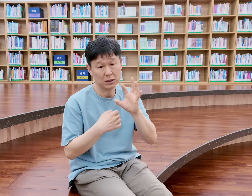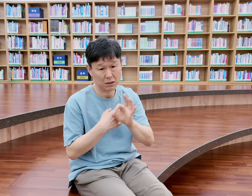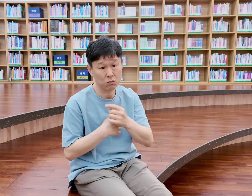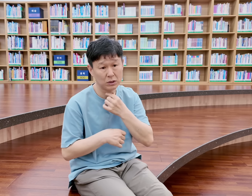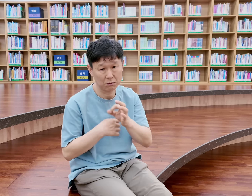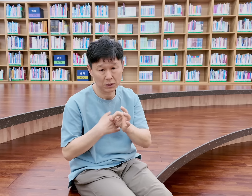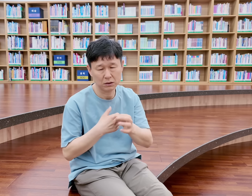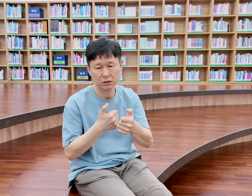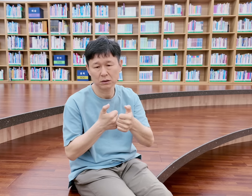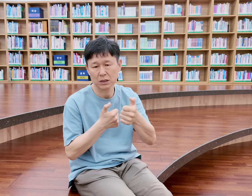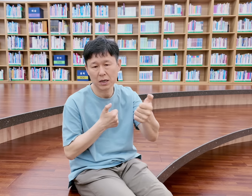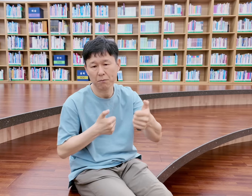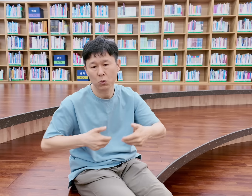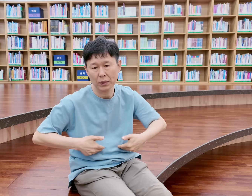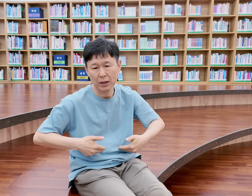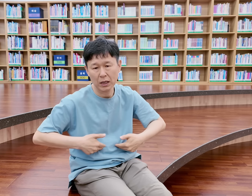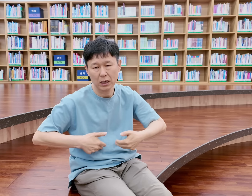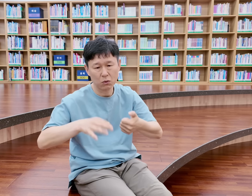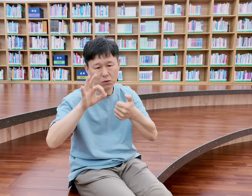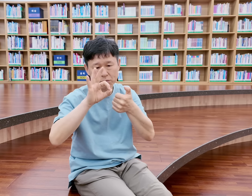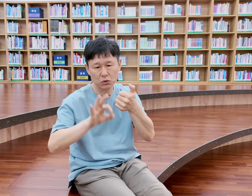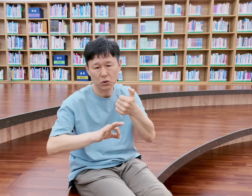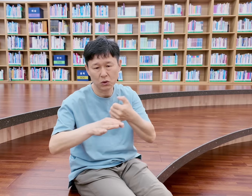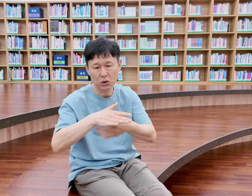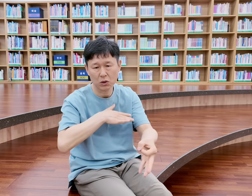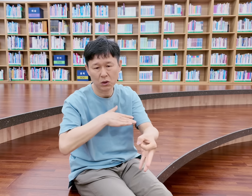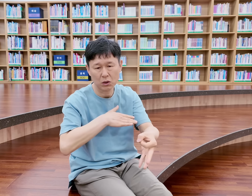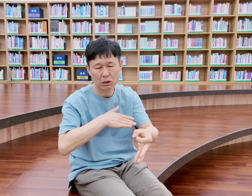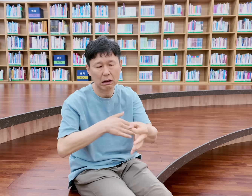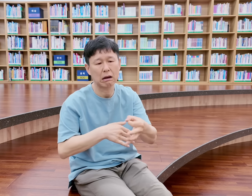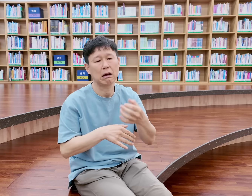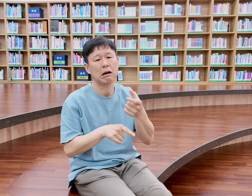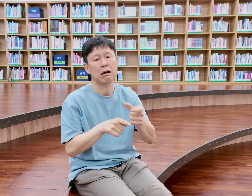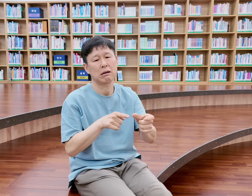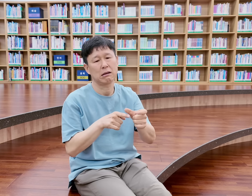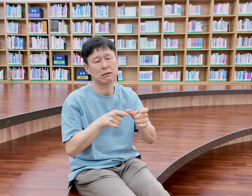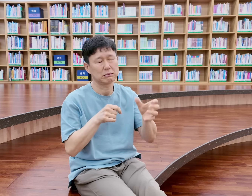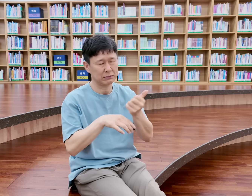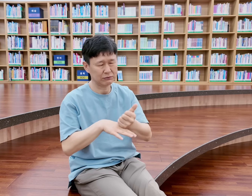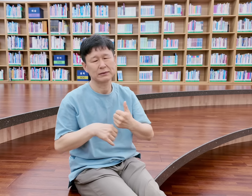I was told that I would have to cover 50% of the interpreter's duties if I really needed it, so I thought about it a lot,